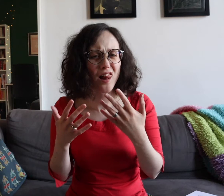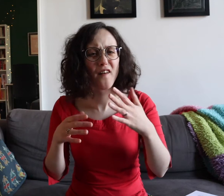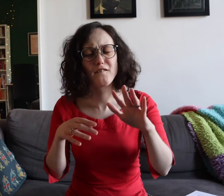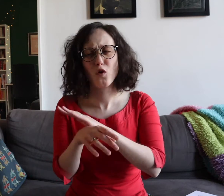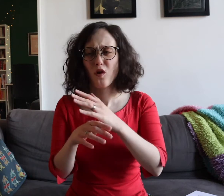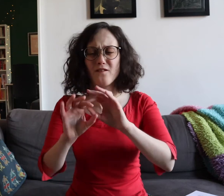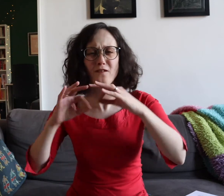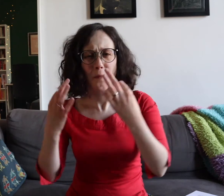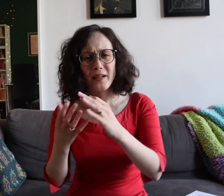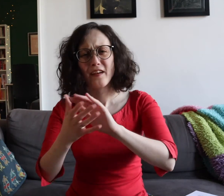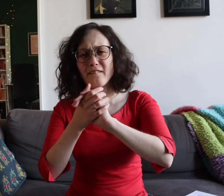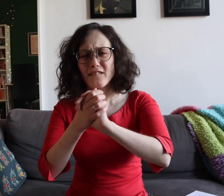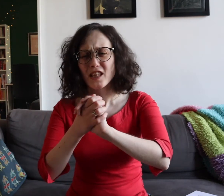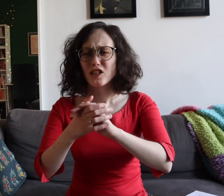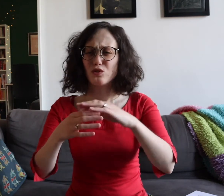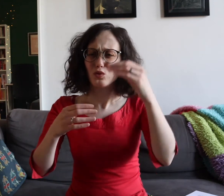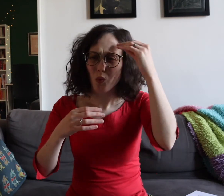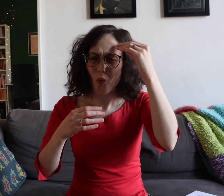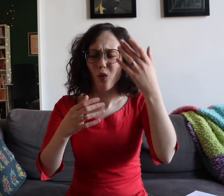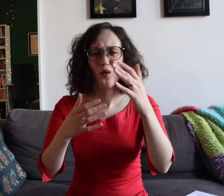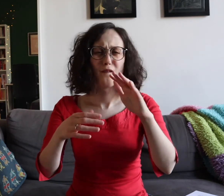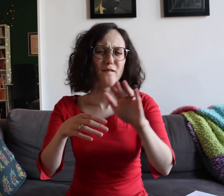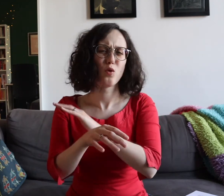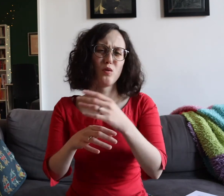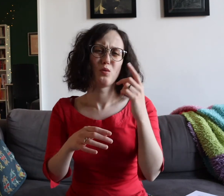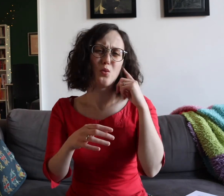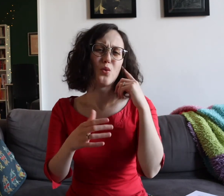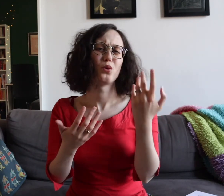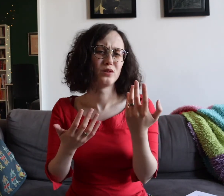having a fully hearing family, friends, school.